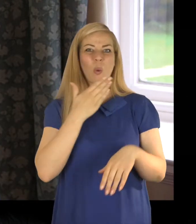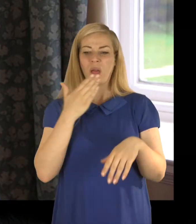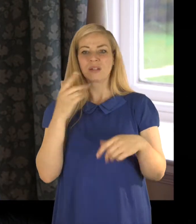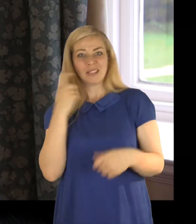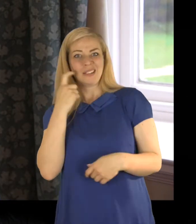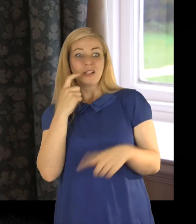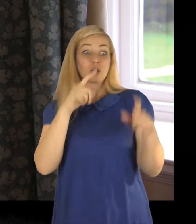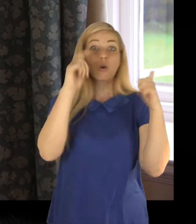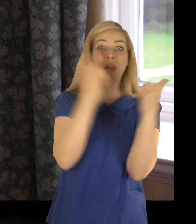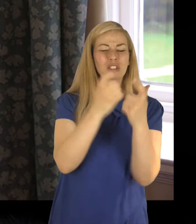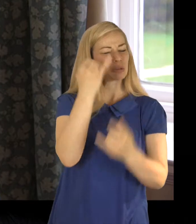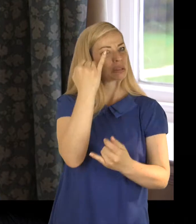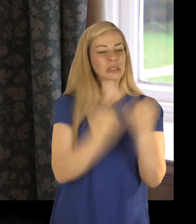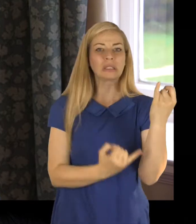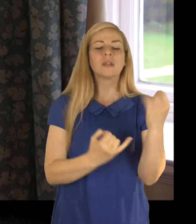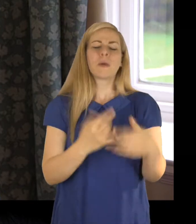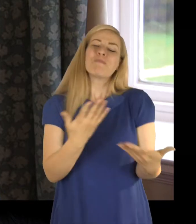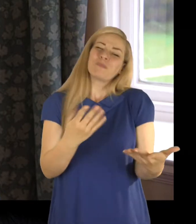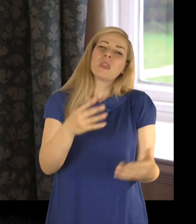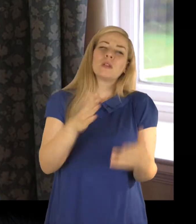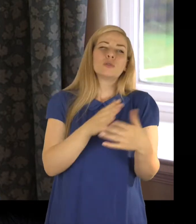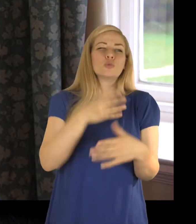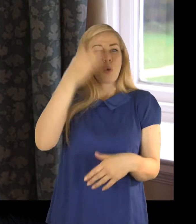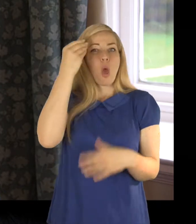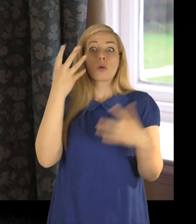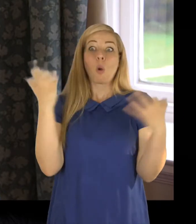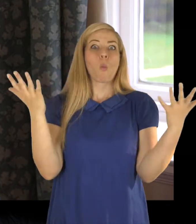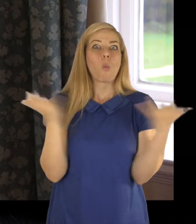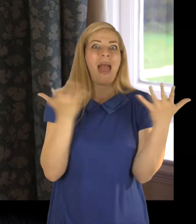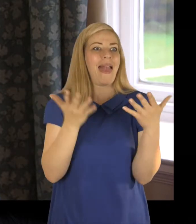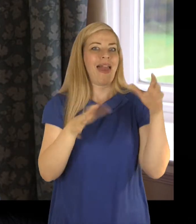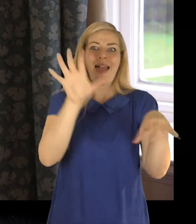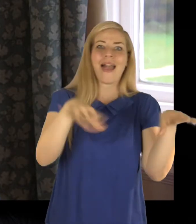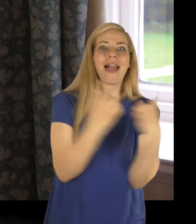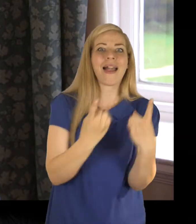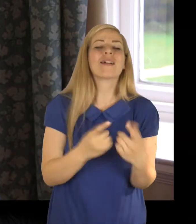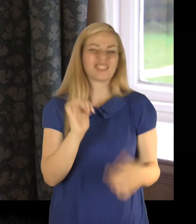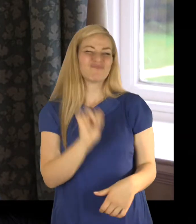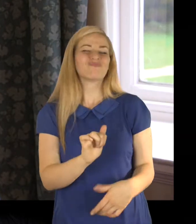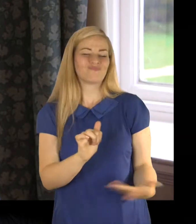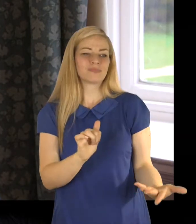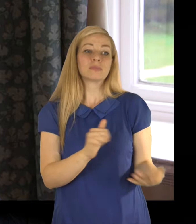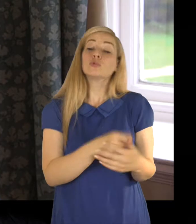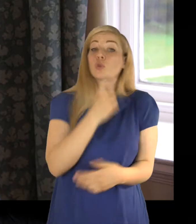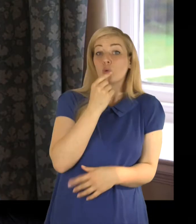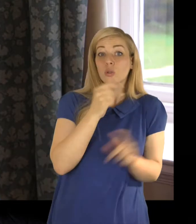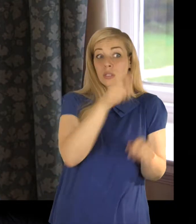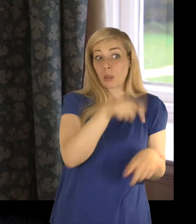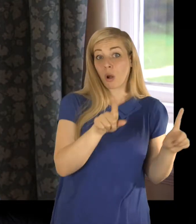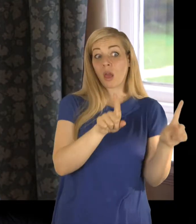Interviewer: Just getting to know where things are? Daniel: Yes. Interviewer: Could somebody have helped you get around a bit easier? Daniel: Yes.